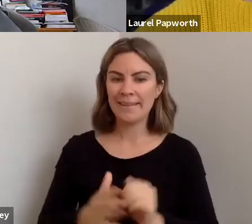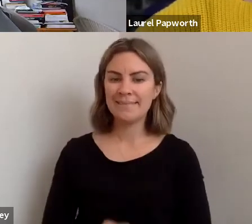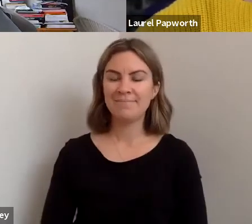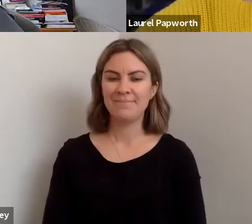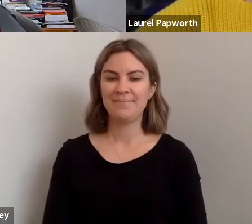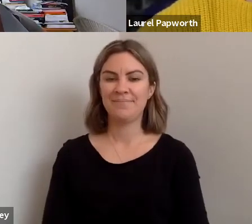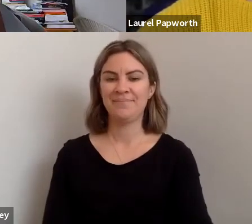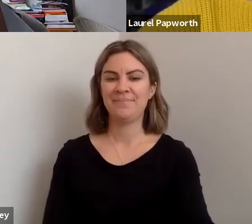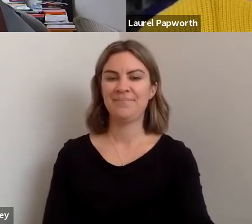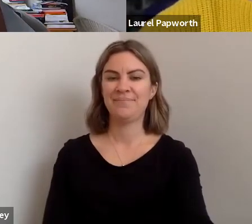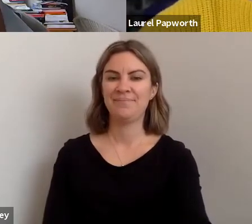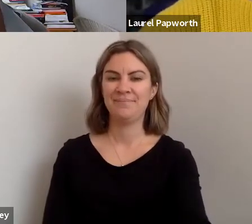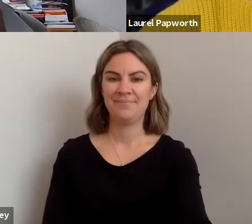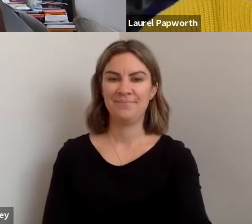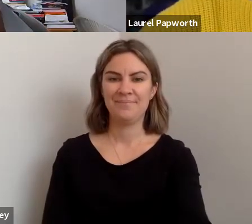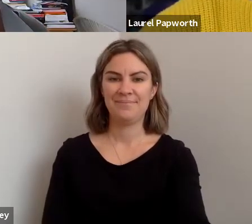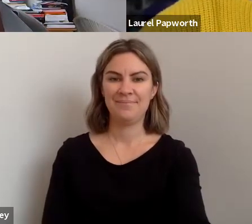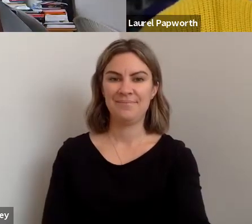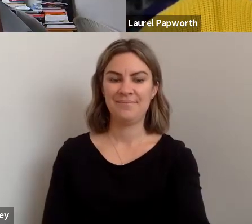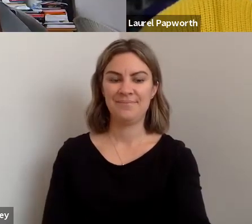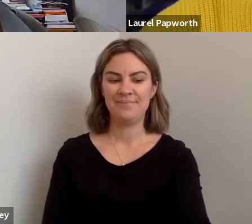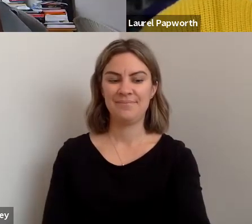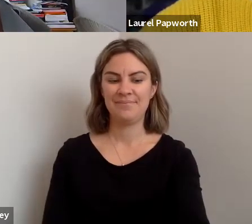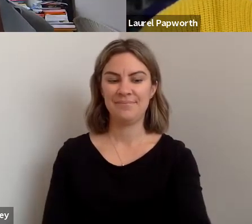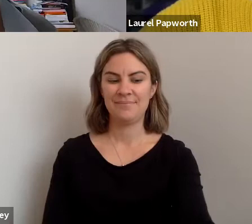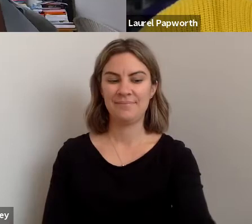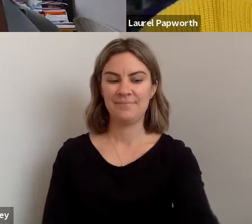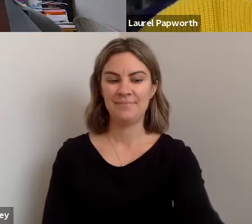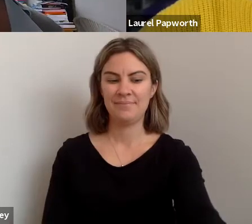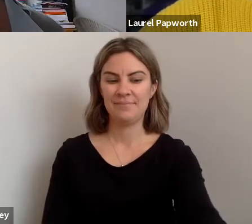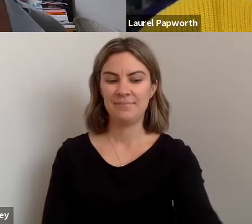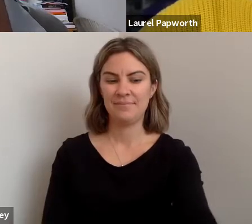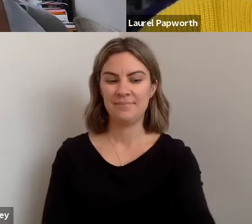(PAUSE) But we'll get going in half a minute, I think.